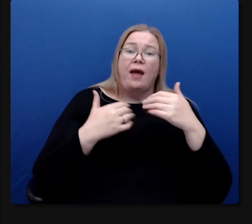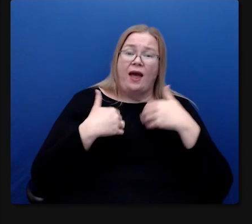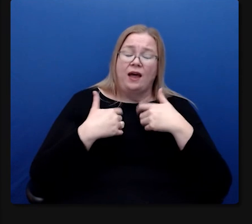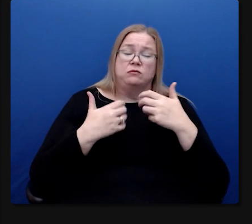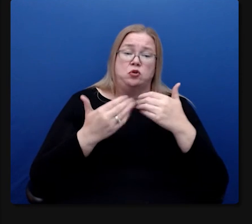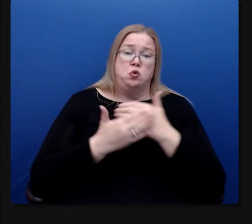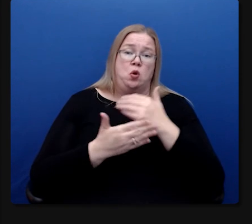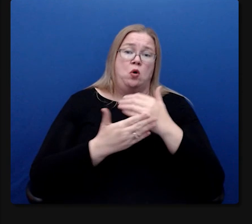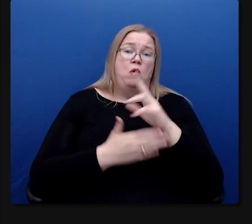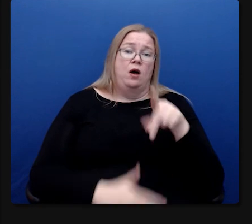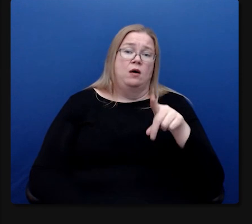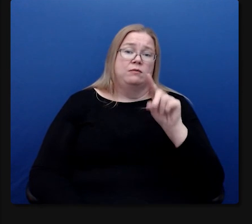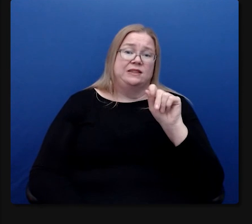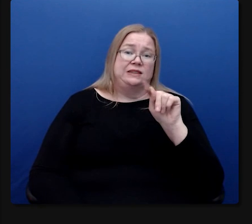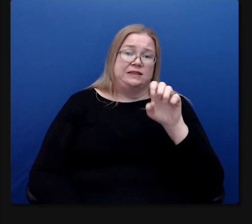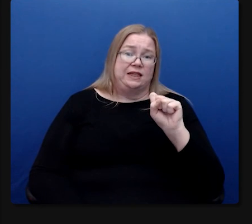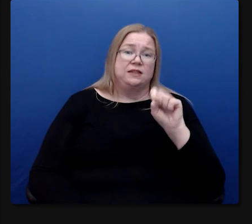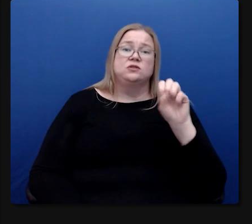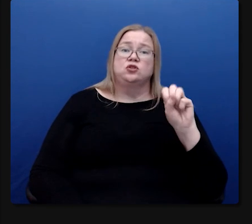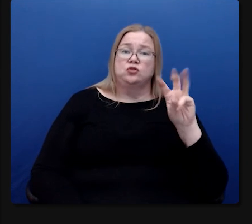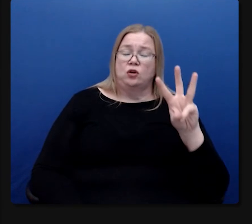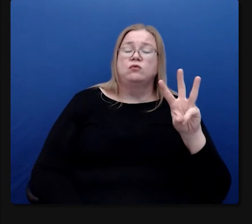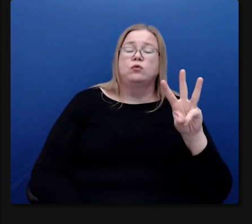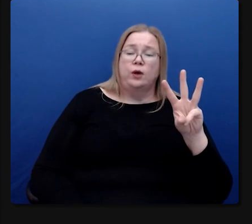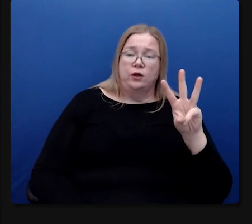it's got the latest updates for the software.